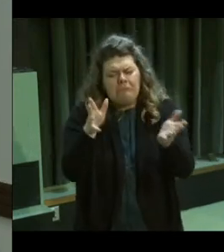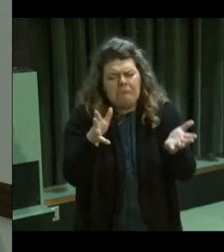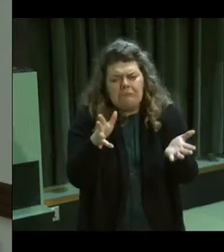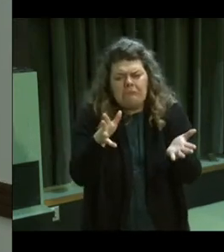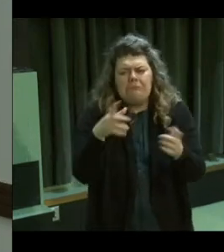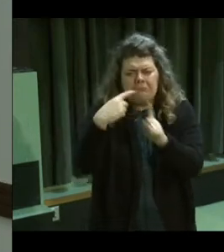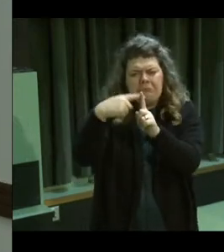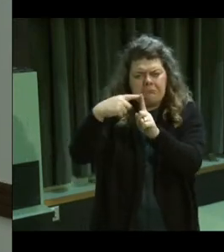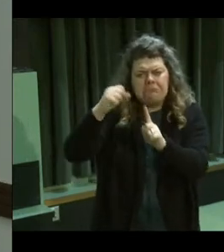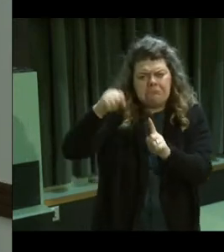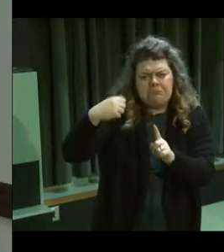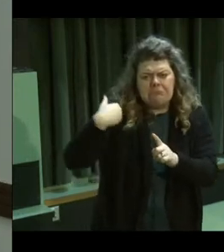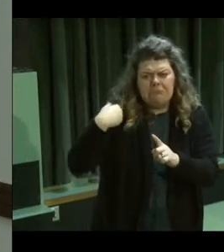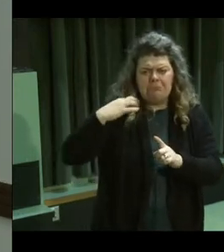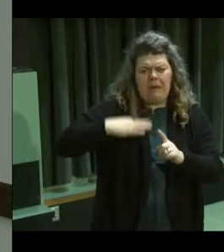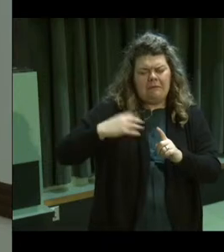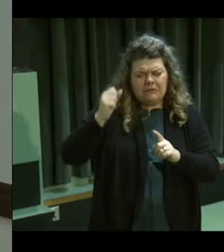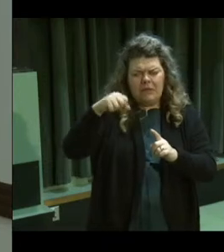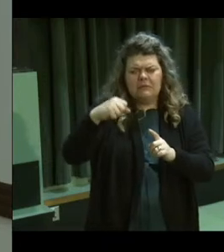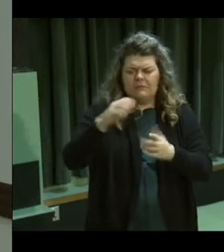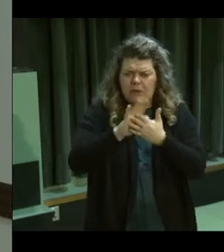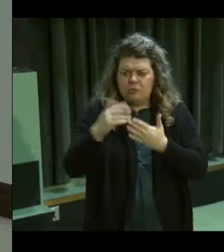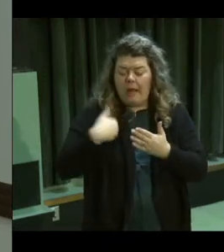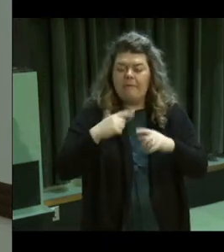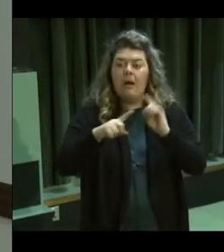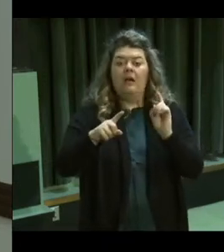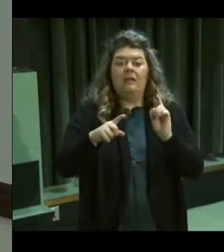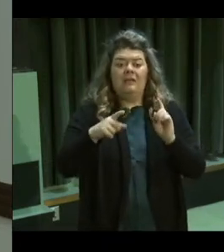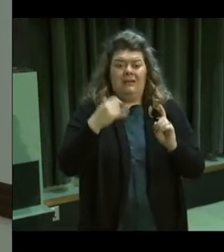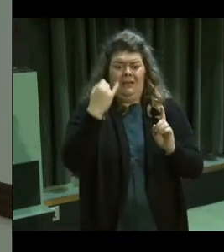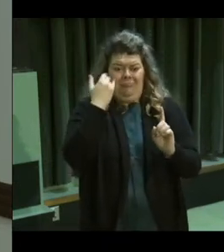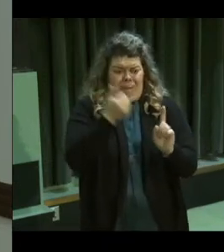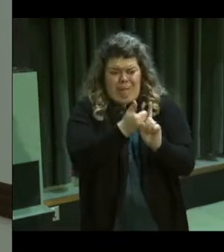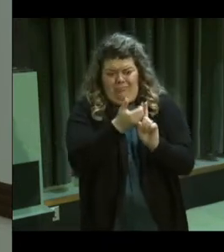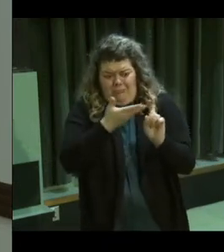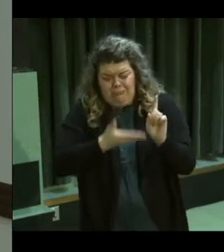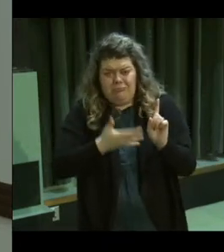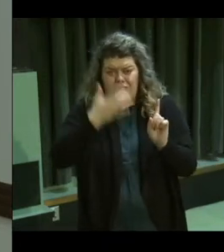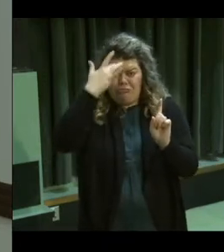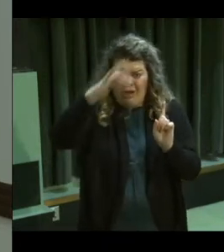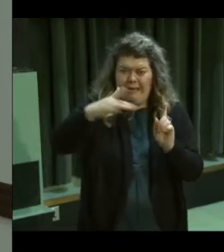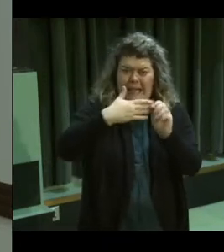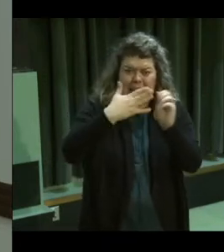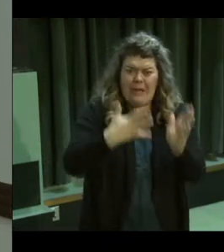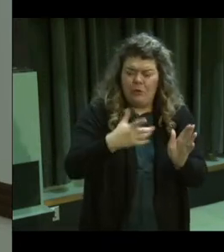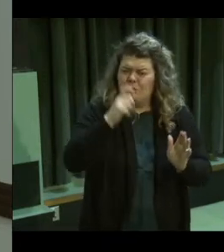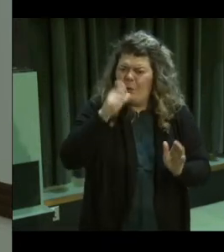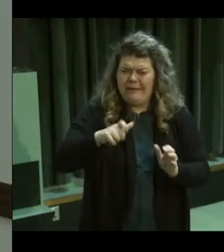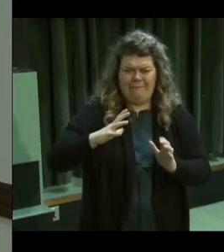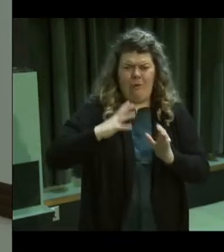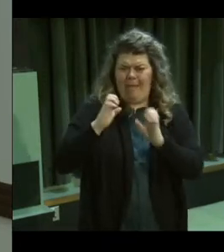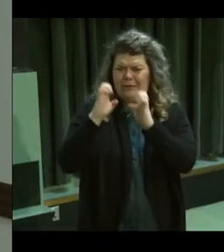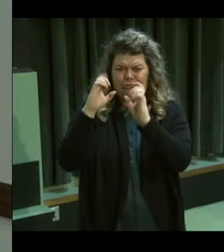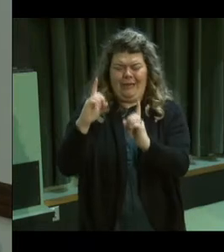nice to have, but you don't necessarily need a formal